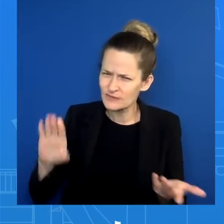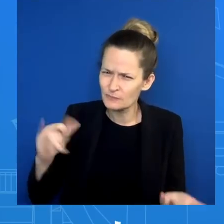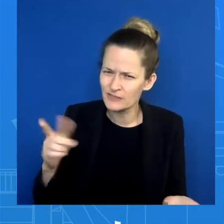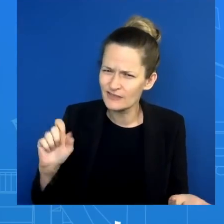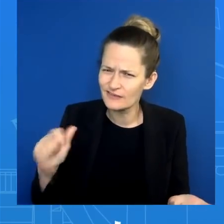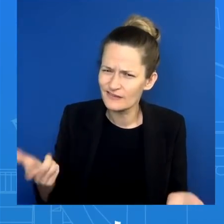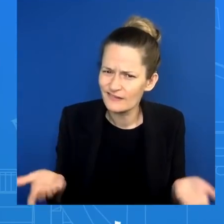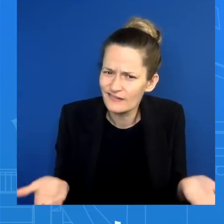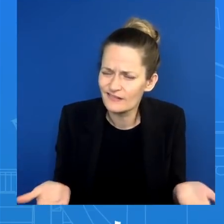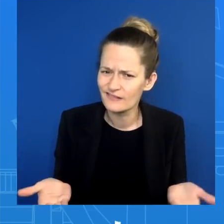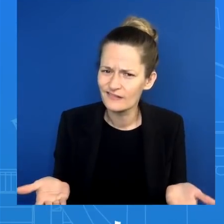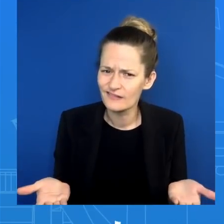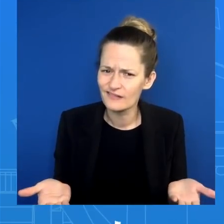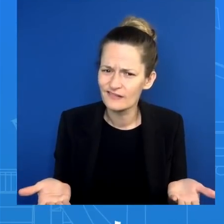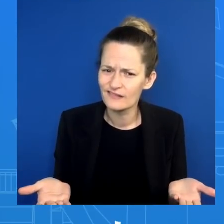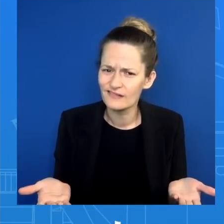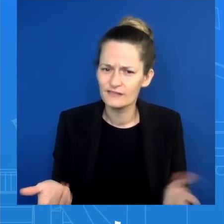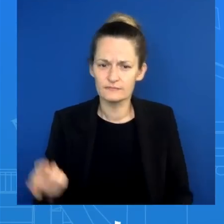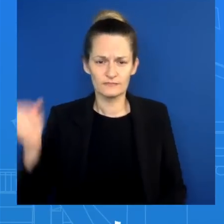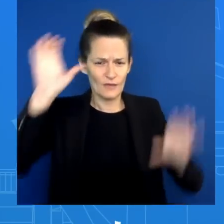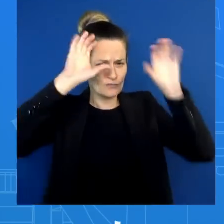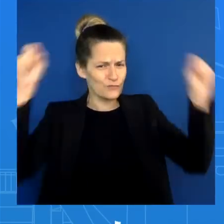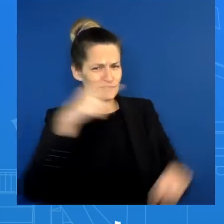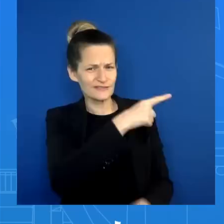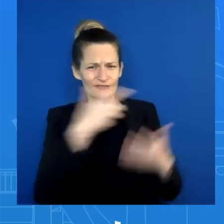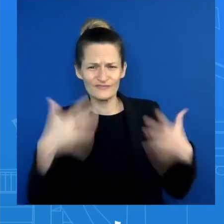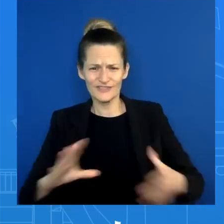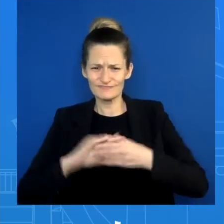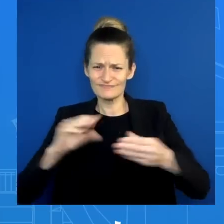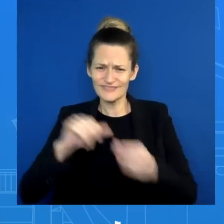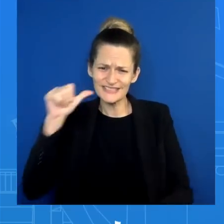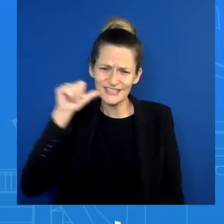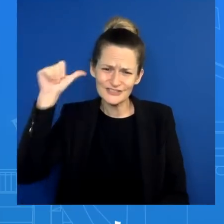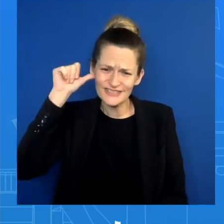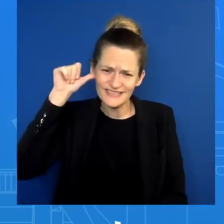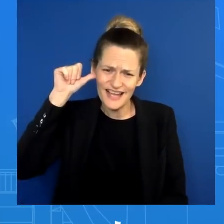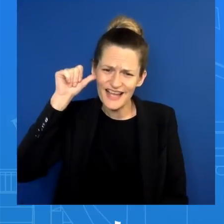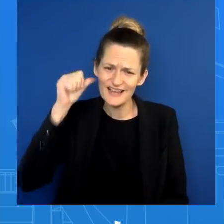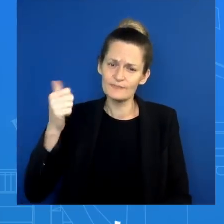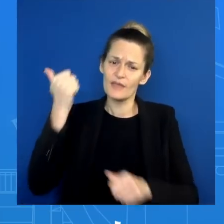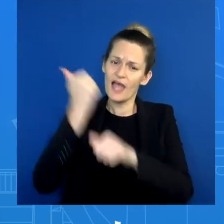He understands that the policy is not what he is trying to do is make sure that,